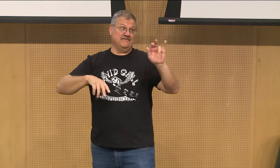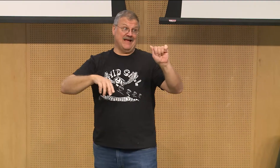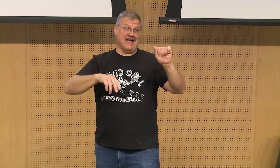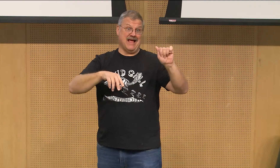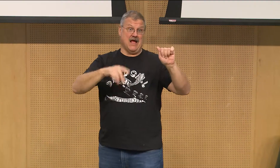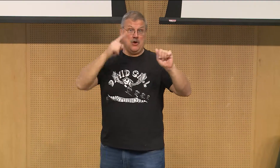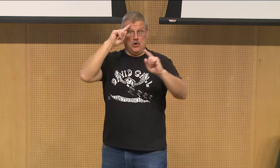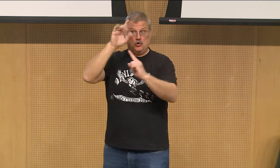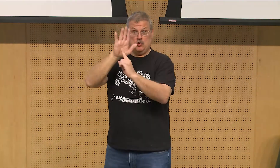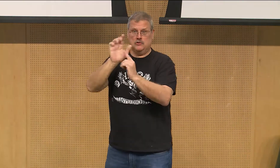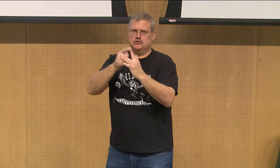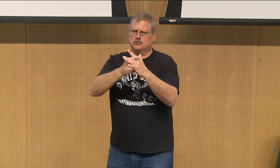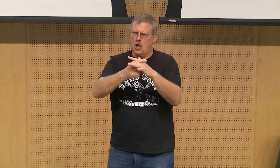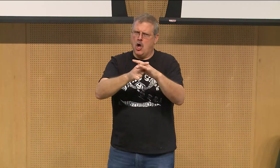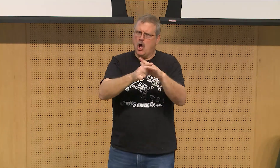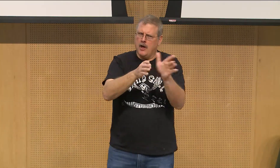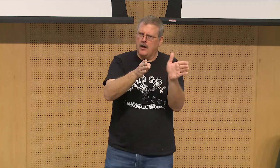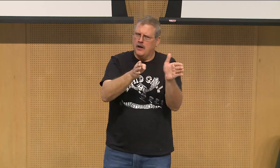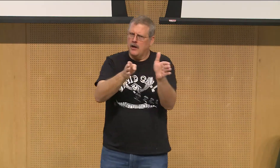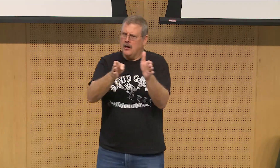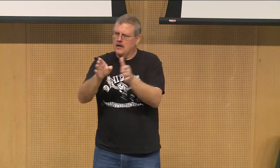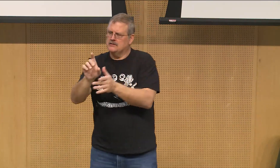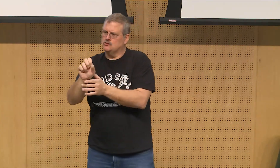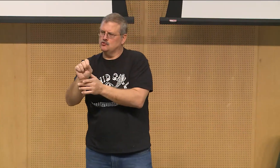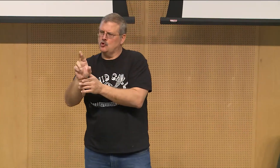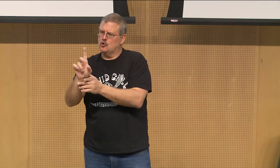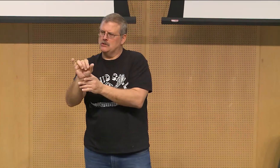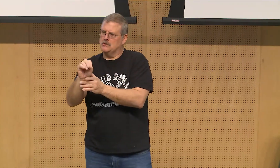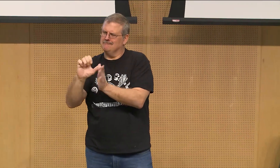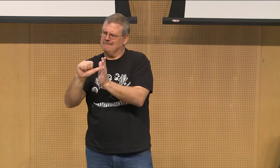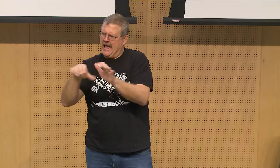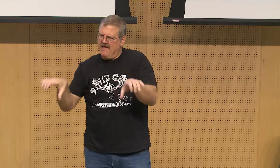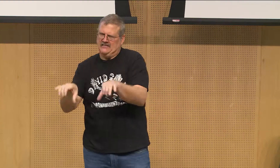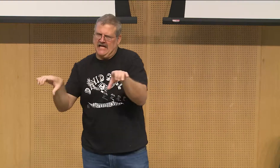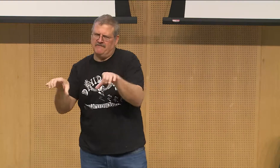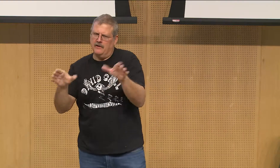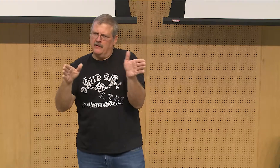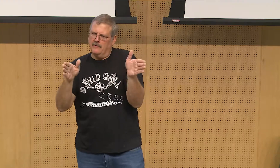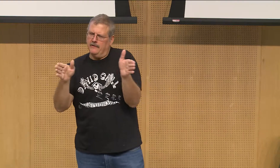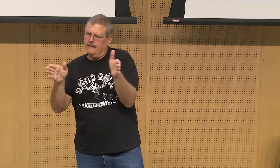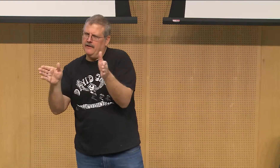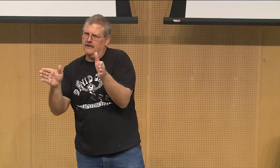De'VIA started to change into Surdism, you know,